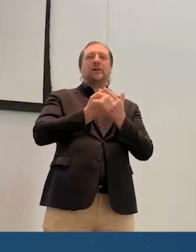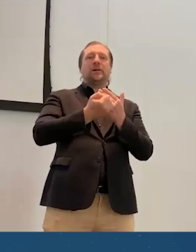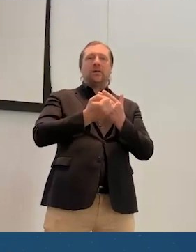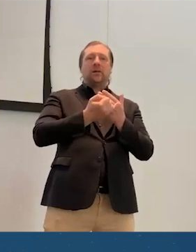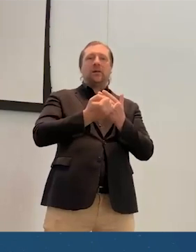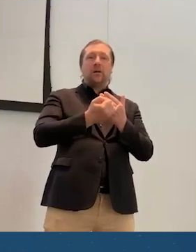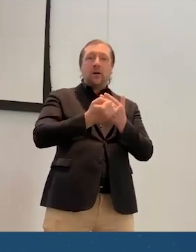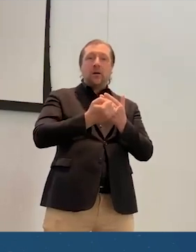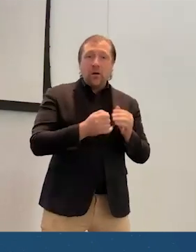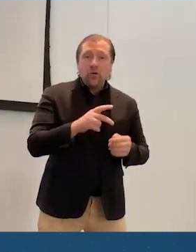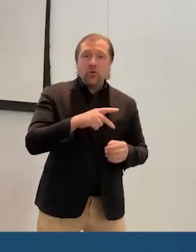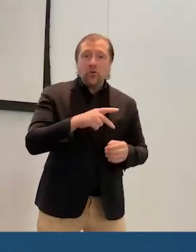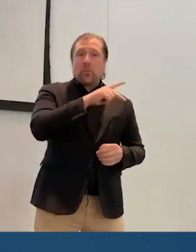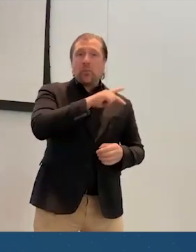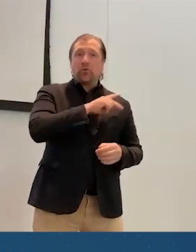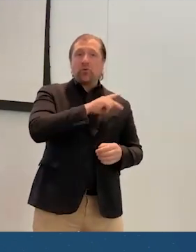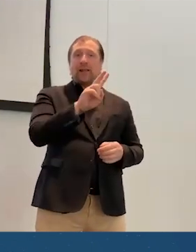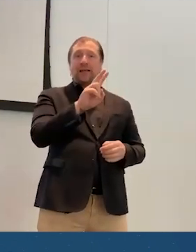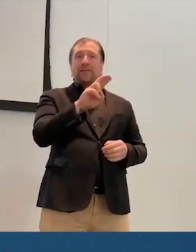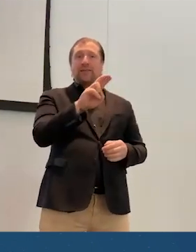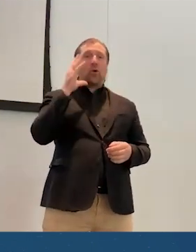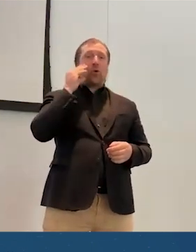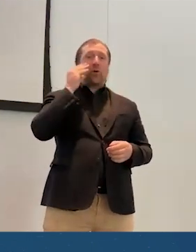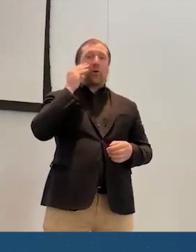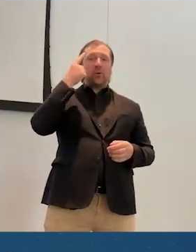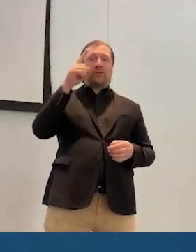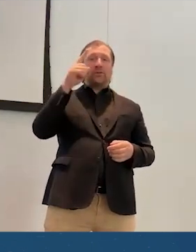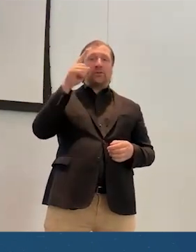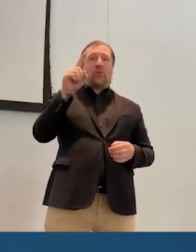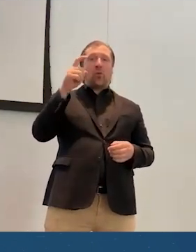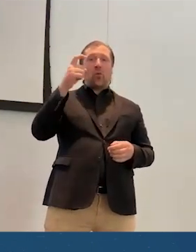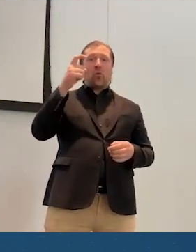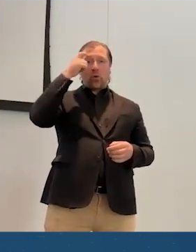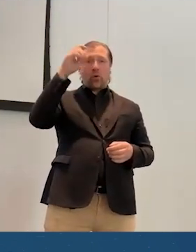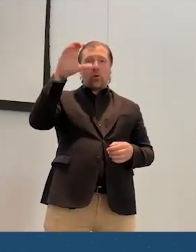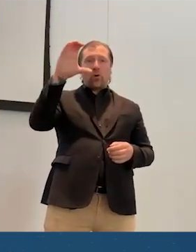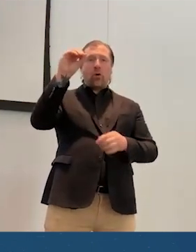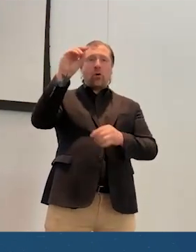First is the importance of personalization in VR,